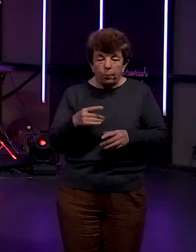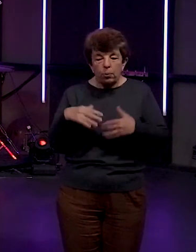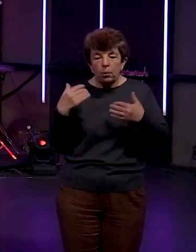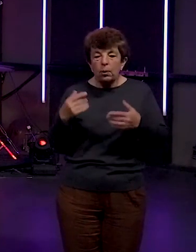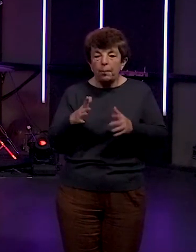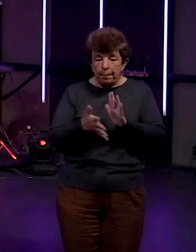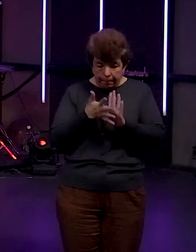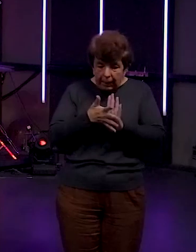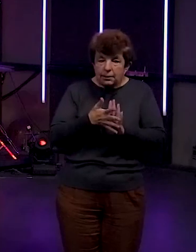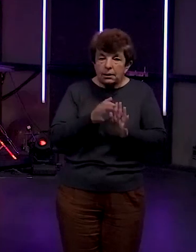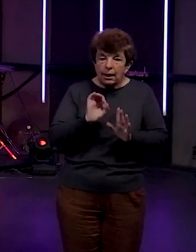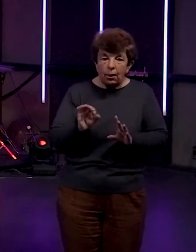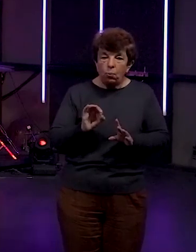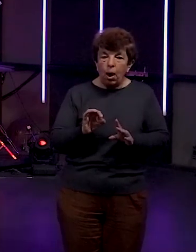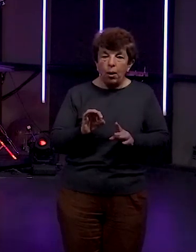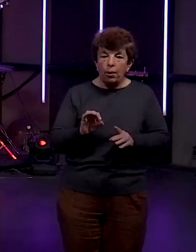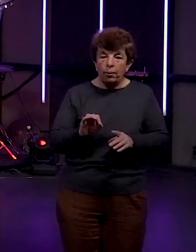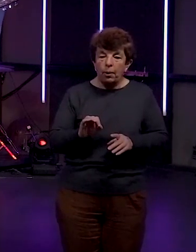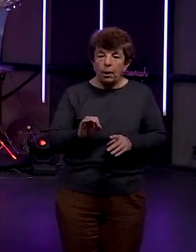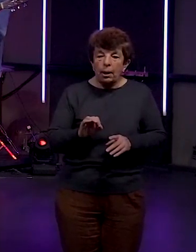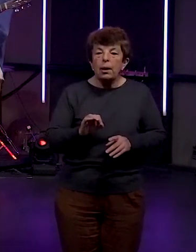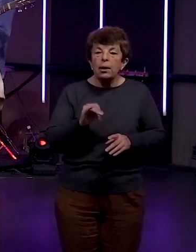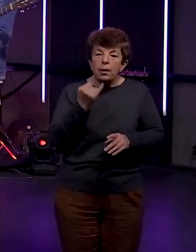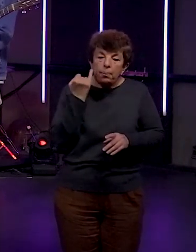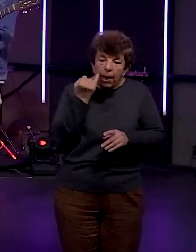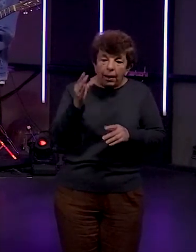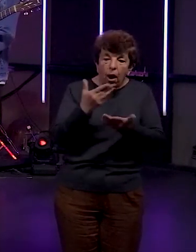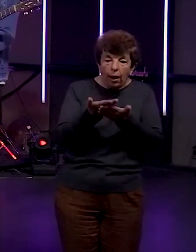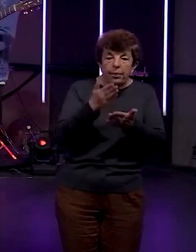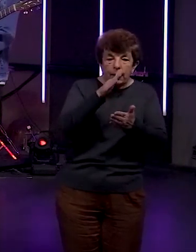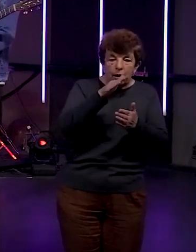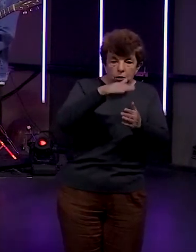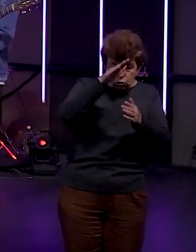strike the land. That the blood of the lamb on the doorpost would serve as a